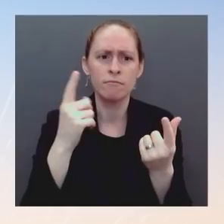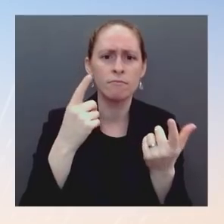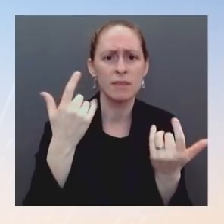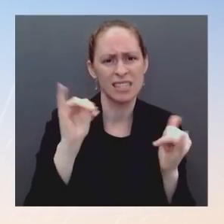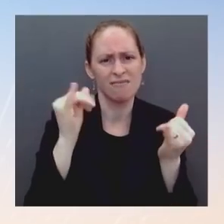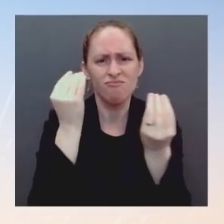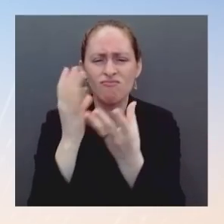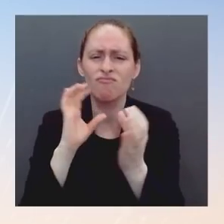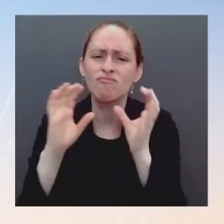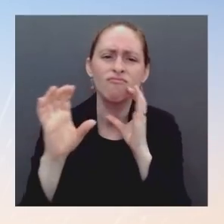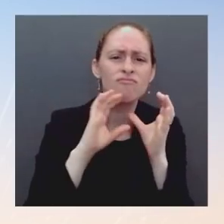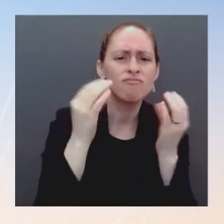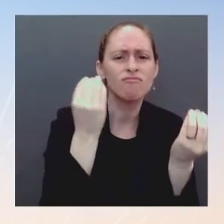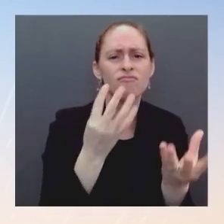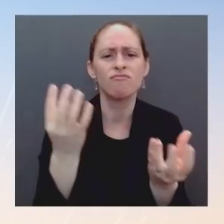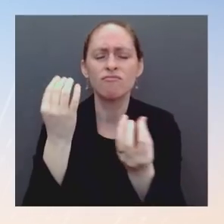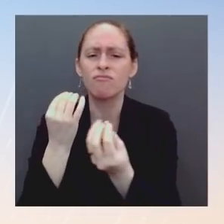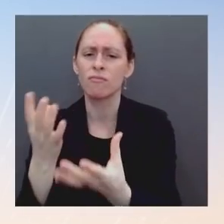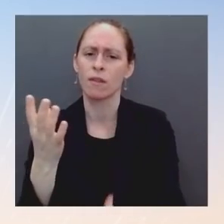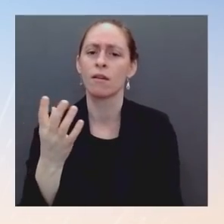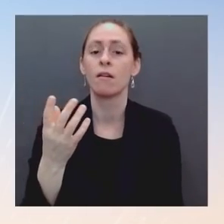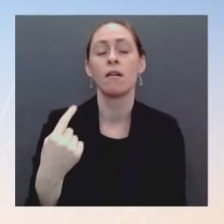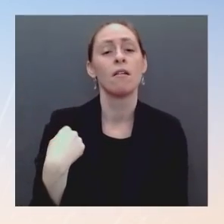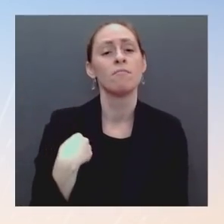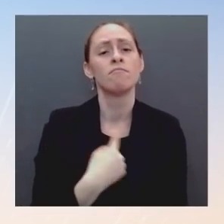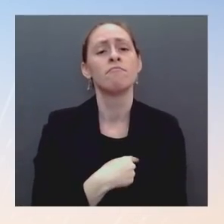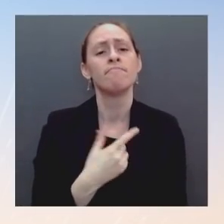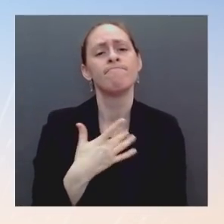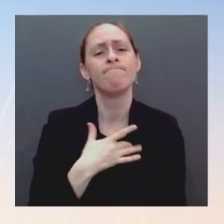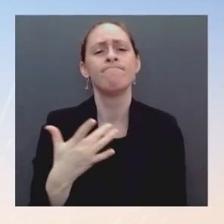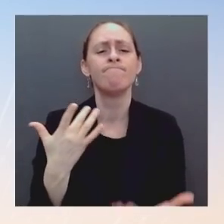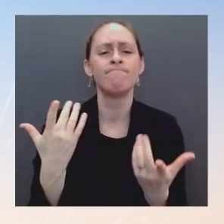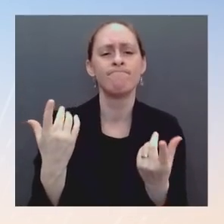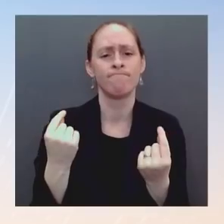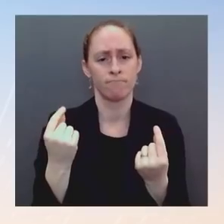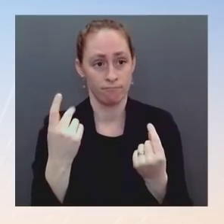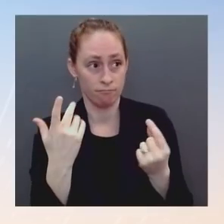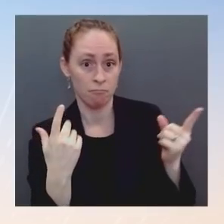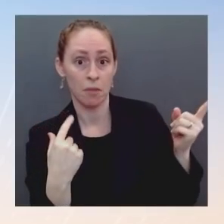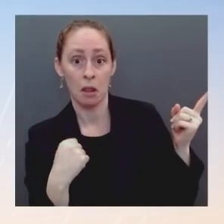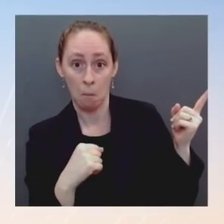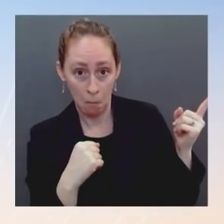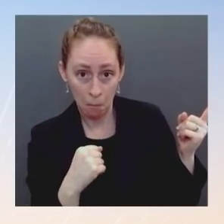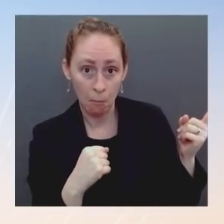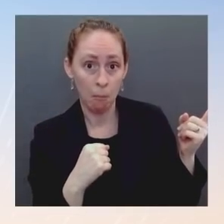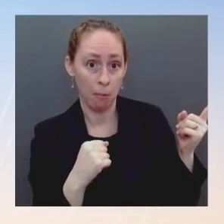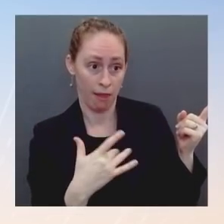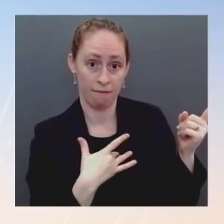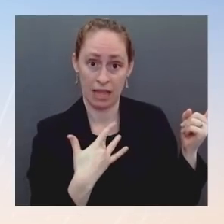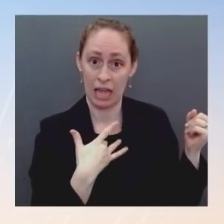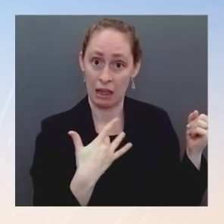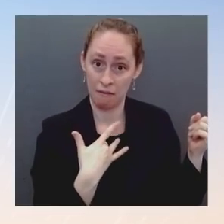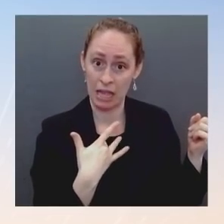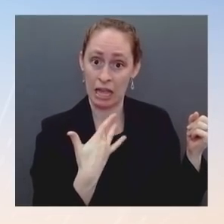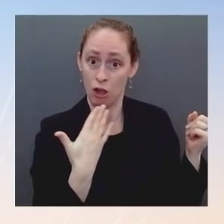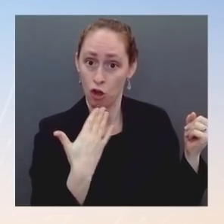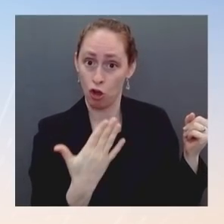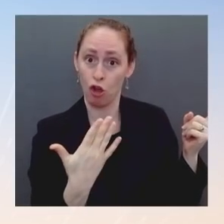that there is bipartisan discussions about how to hold Russia accountable, how to have a deterrent impact.